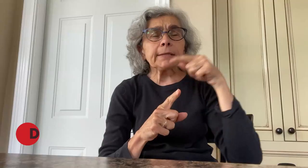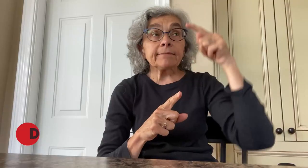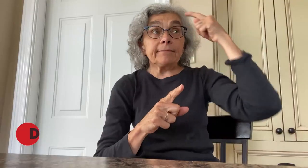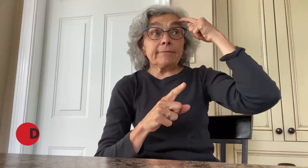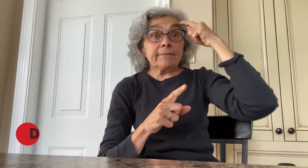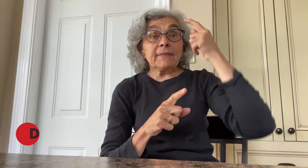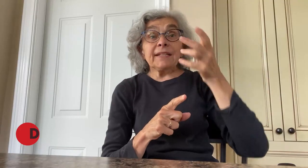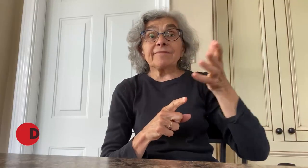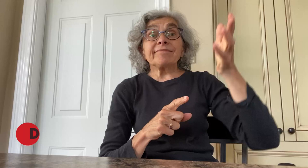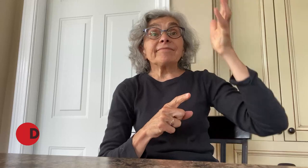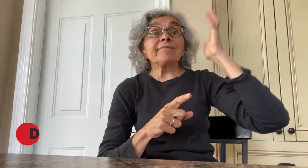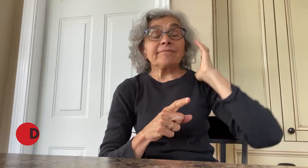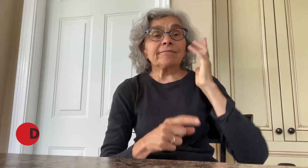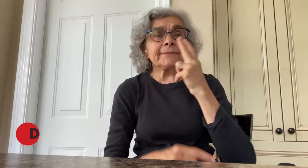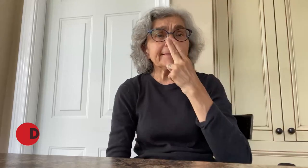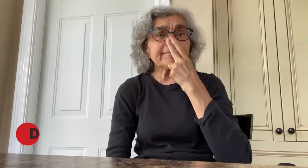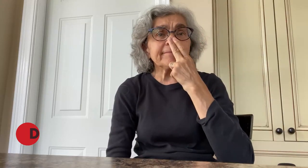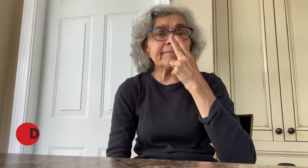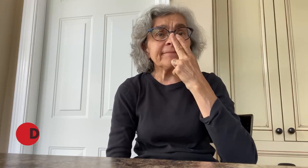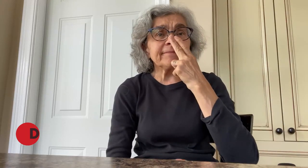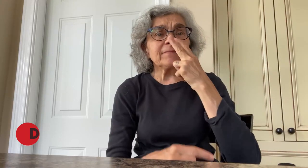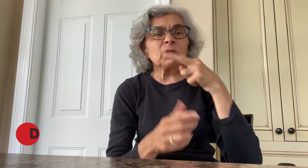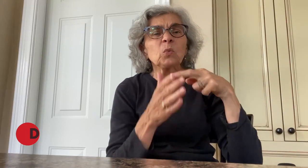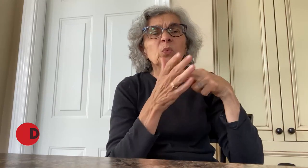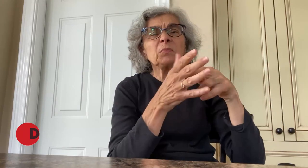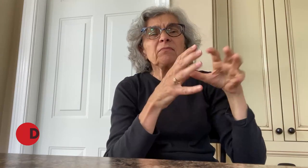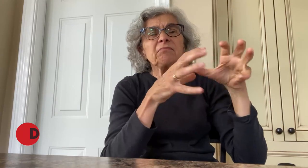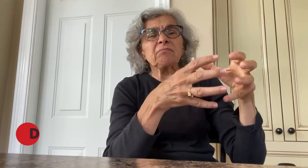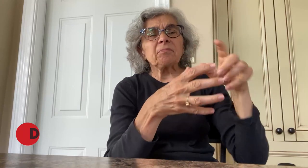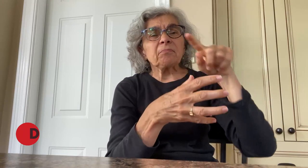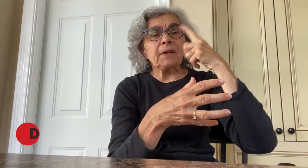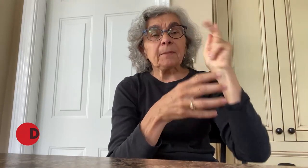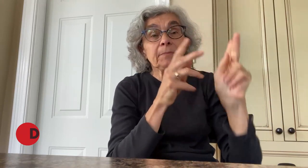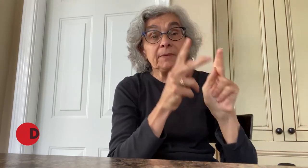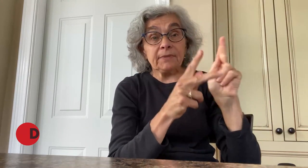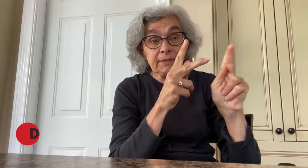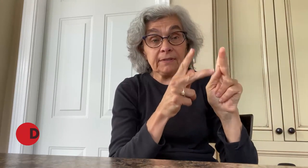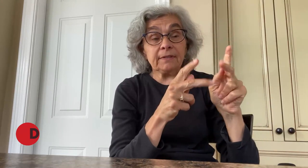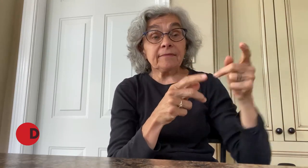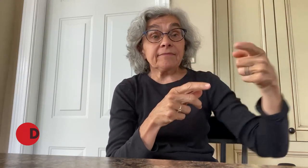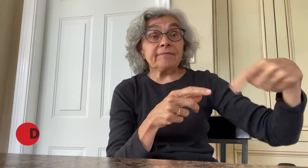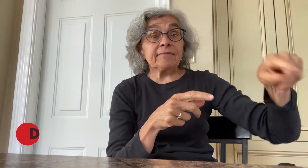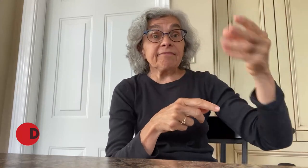I remember the world “n” referring to group of Black people.